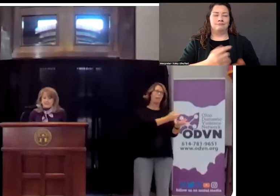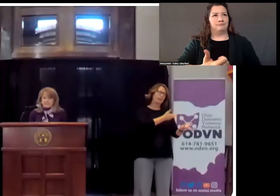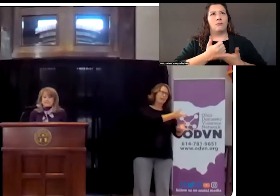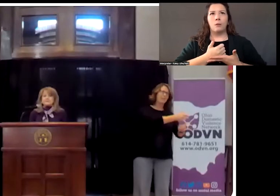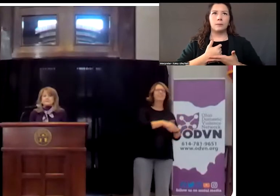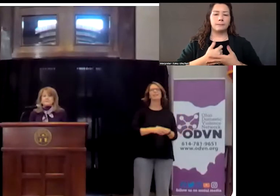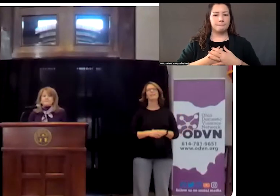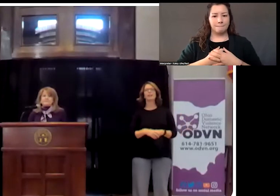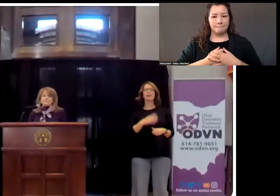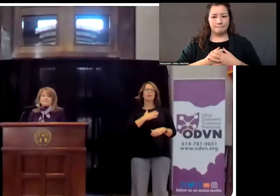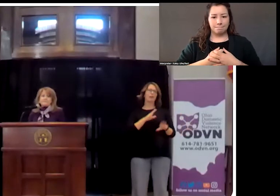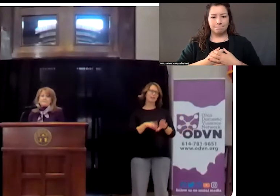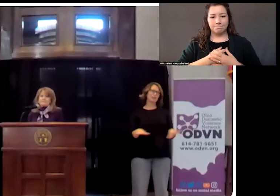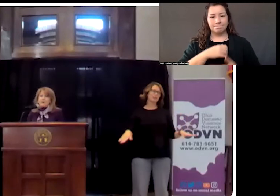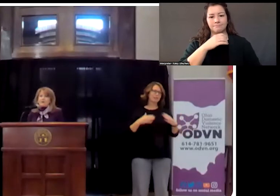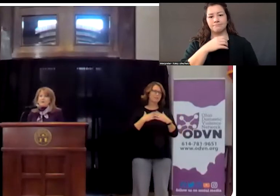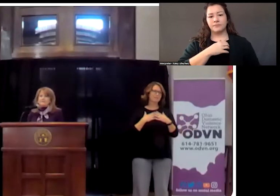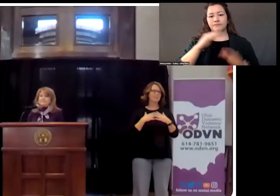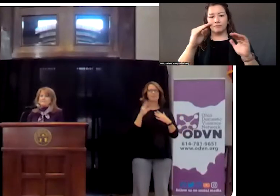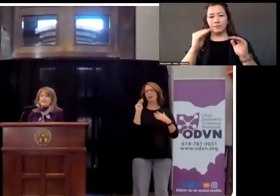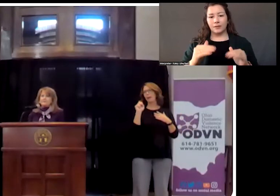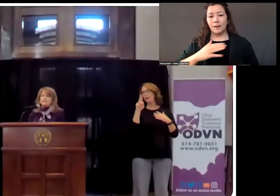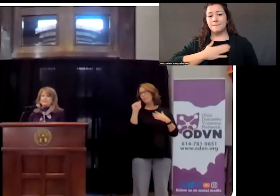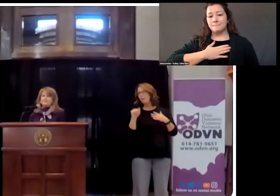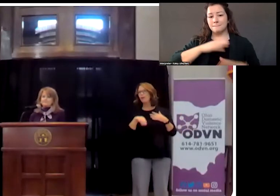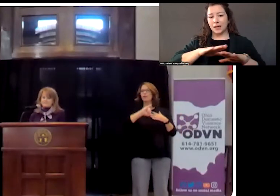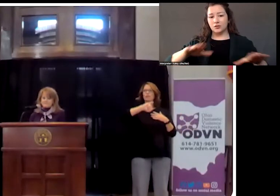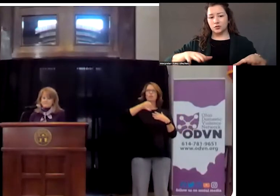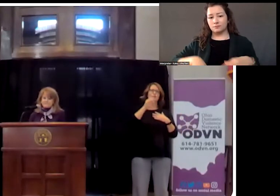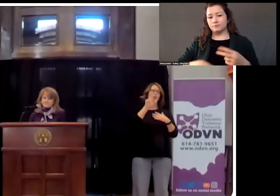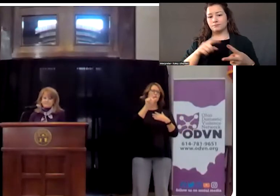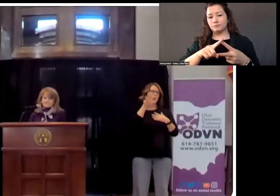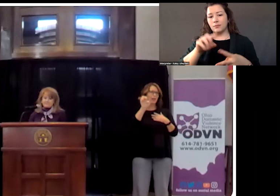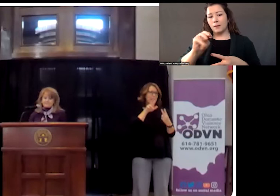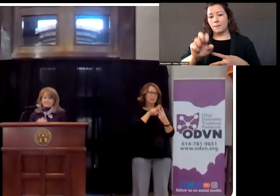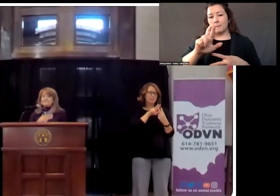My children, Mara and Julie,